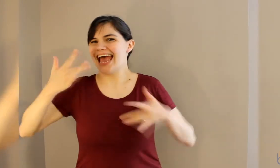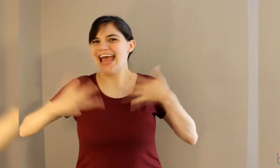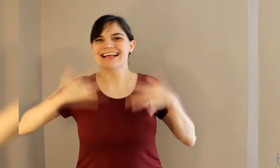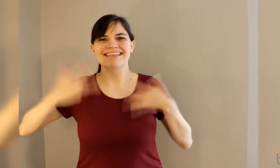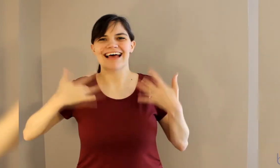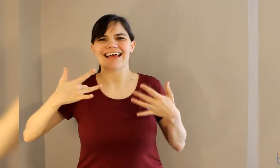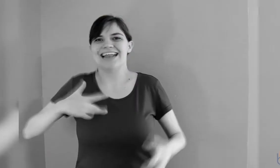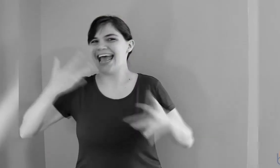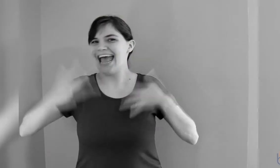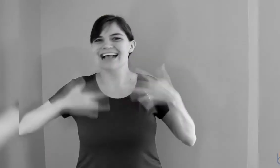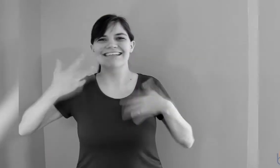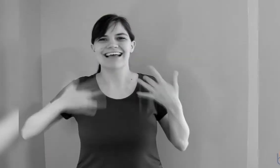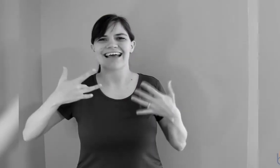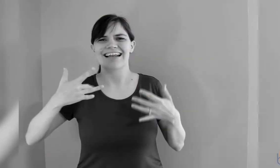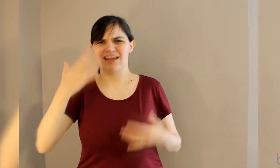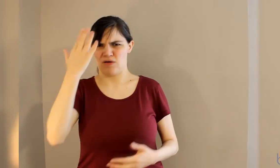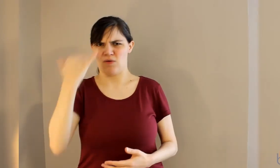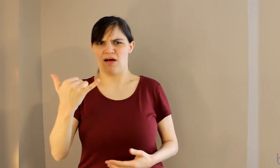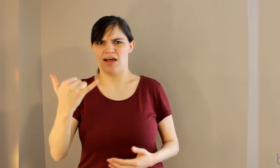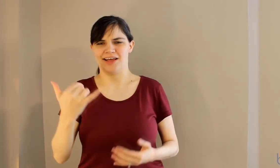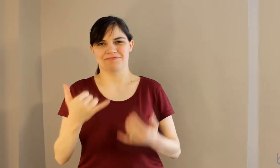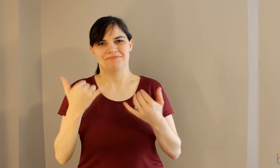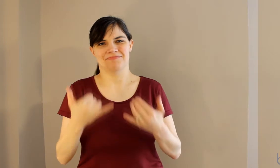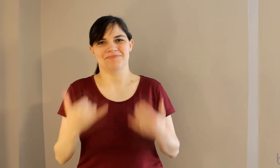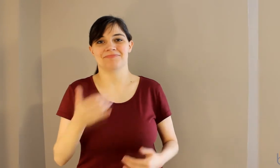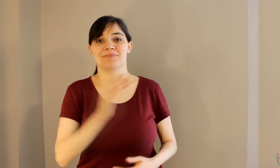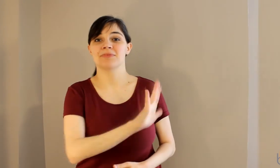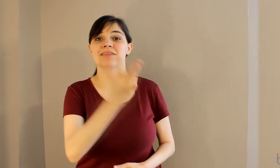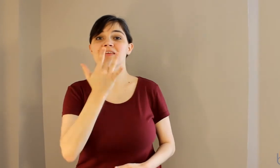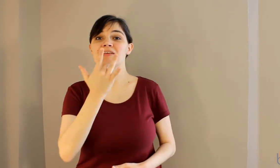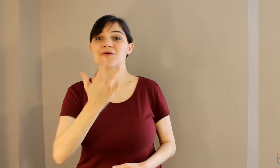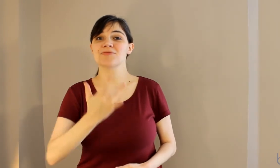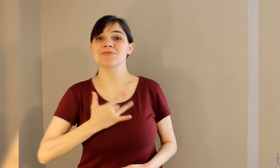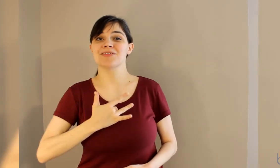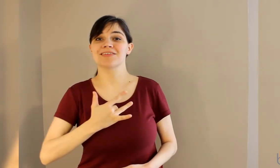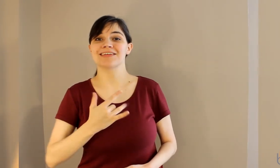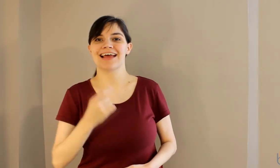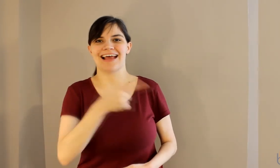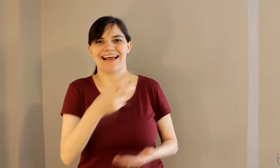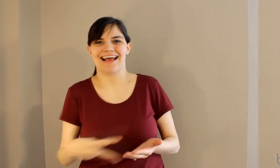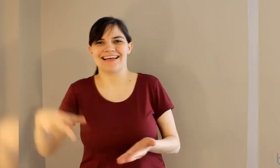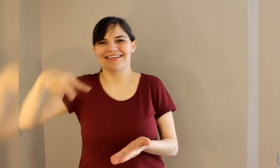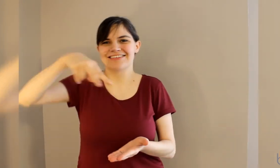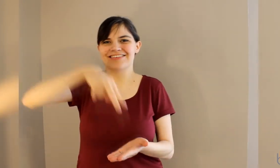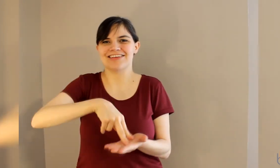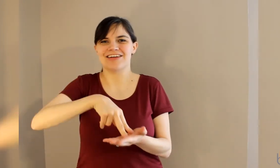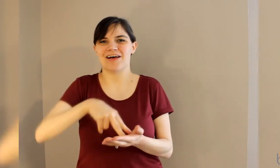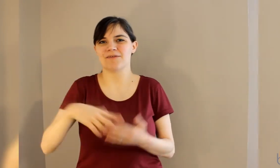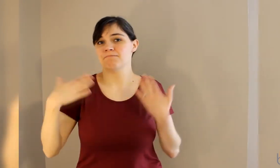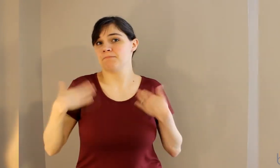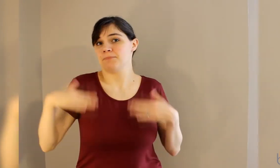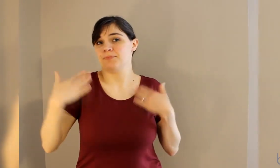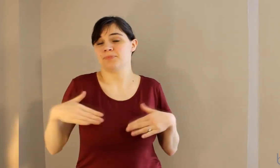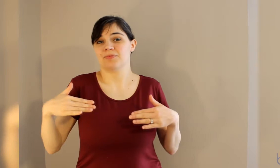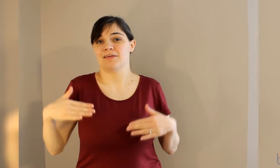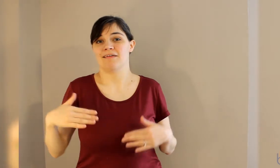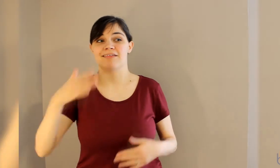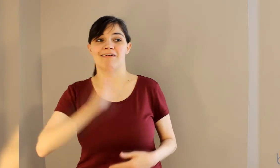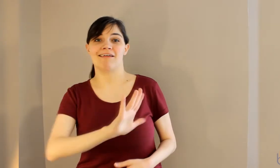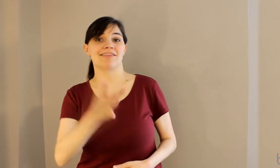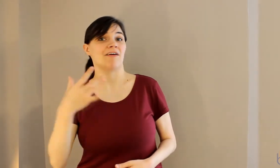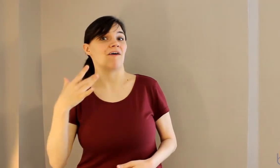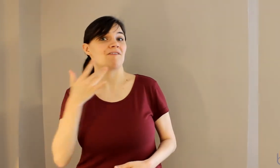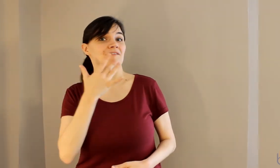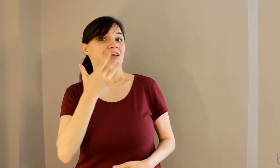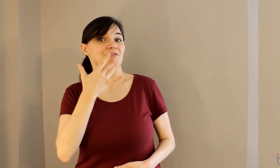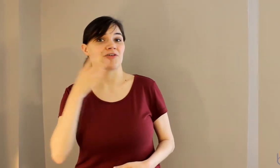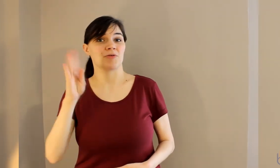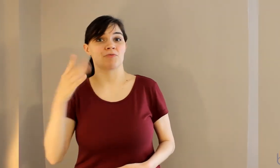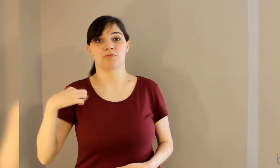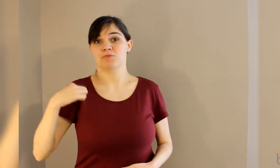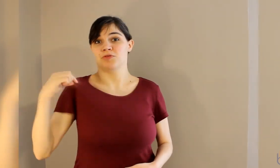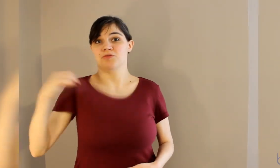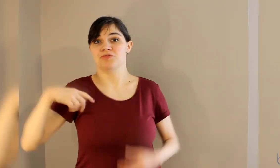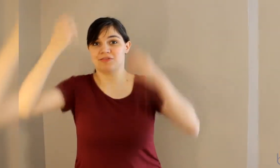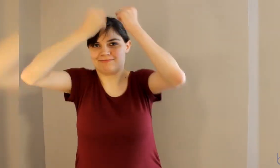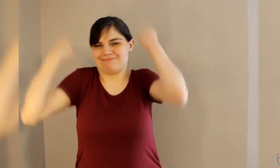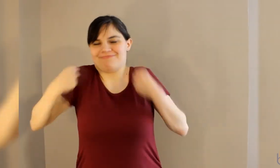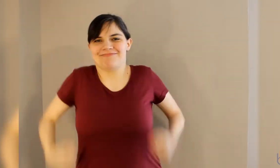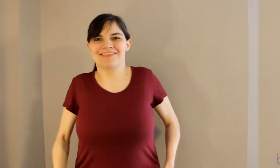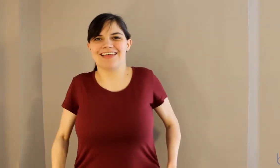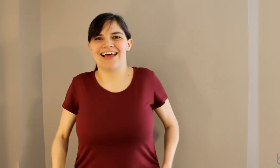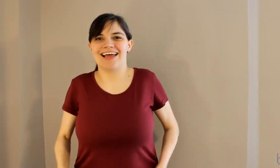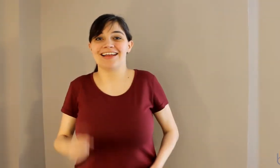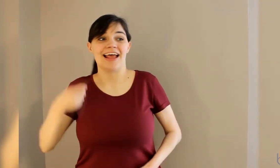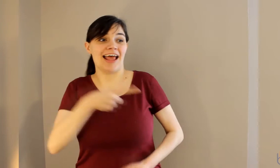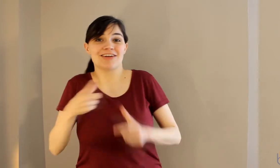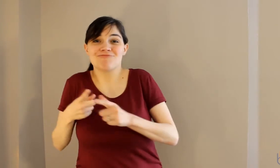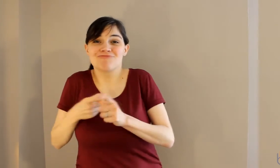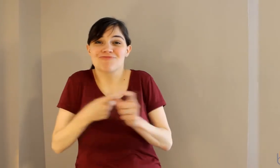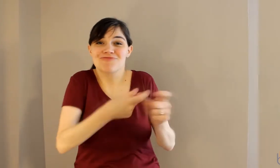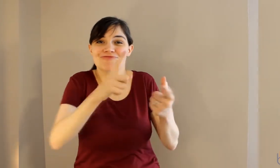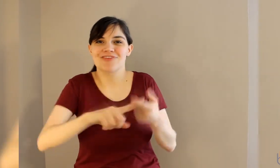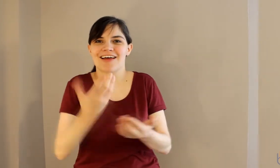Why? Today was his birthday! He got up and got dressed. He put on his favorite blue shirt and ran